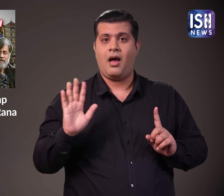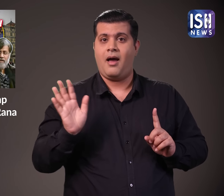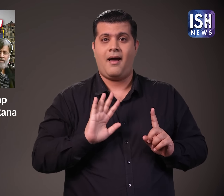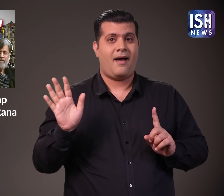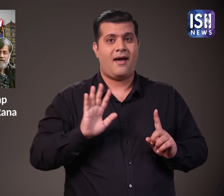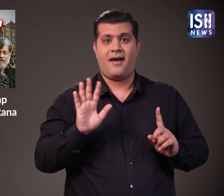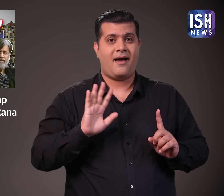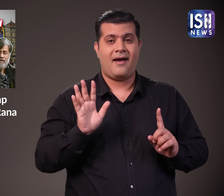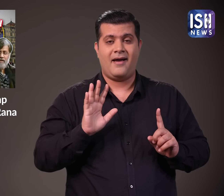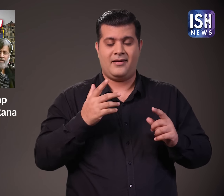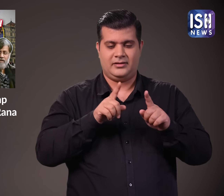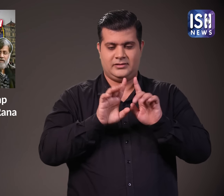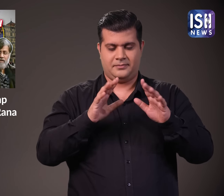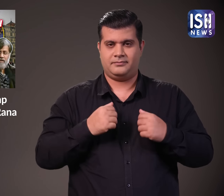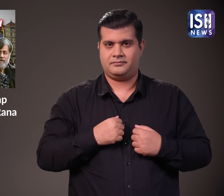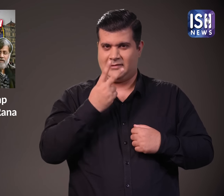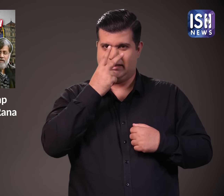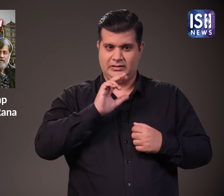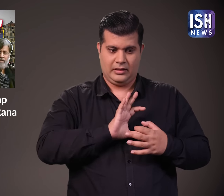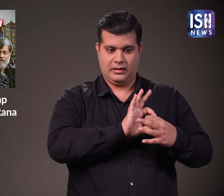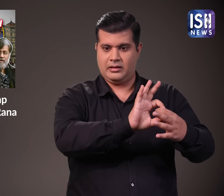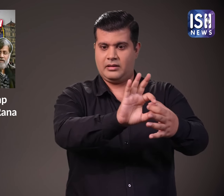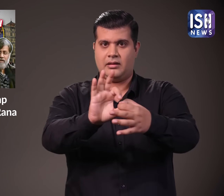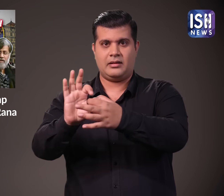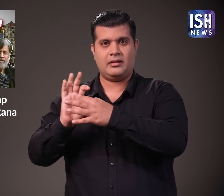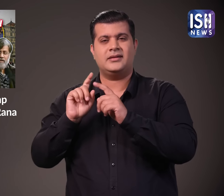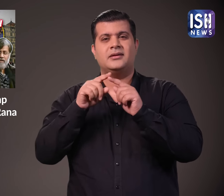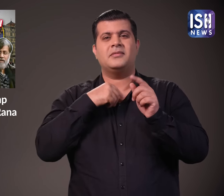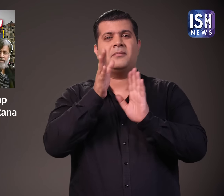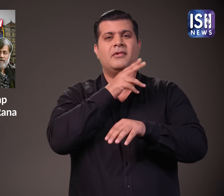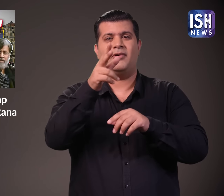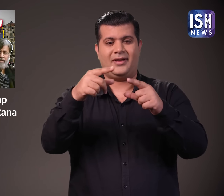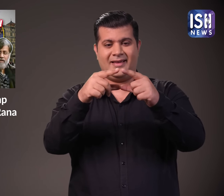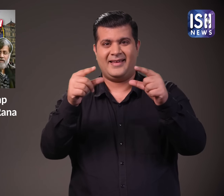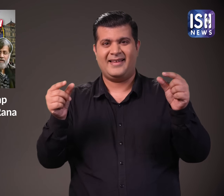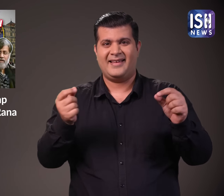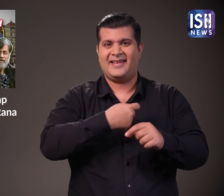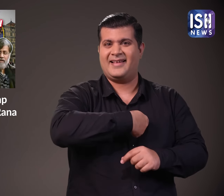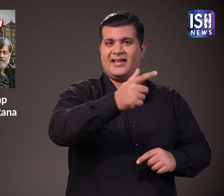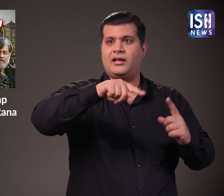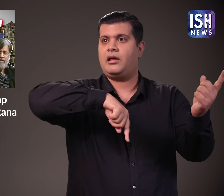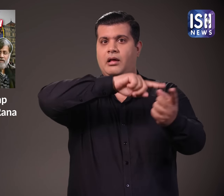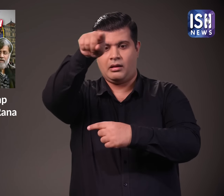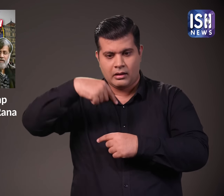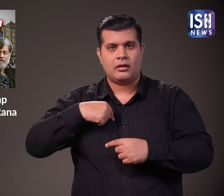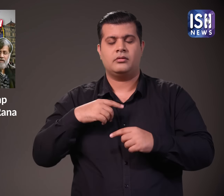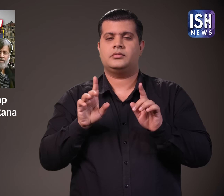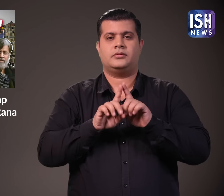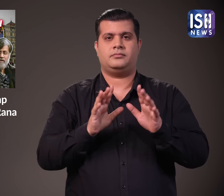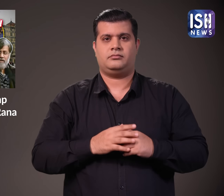Let me give you an example and connect all the dots for you to understand better.